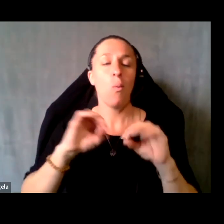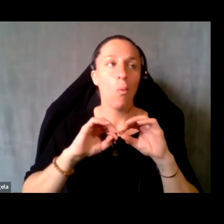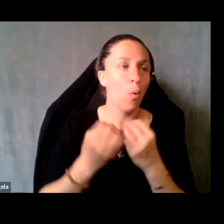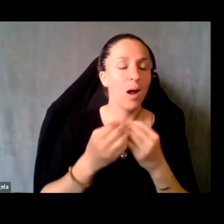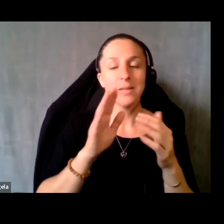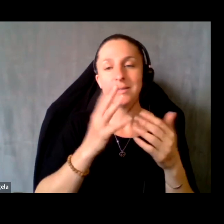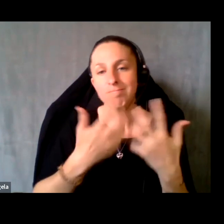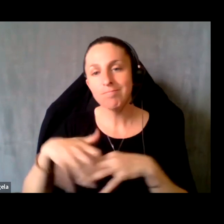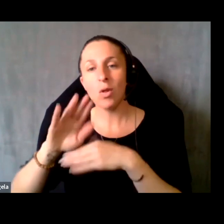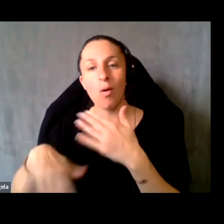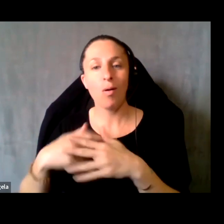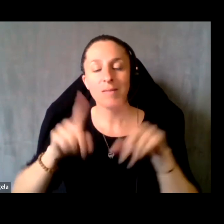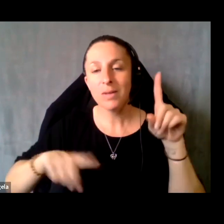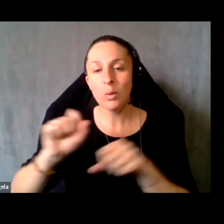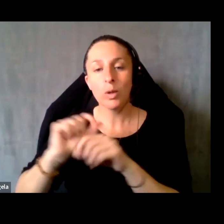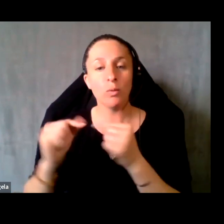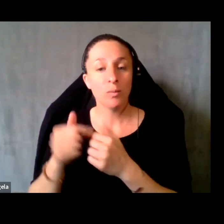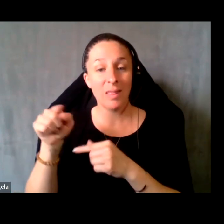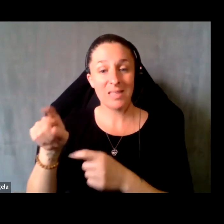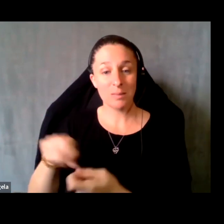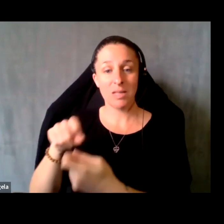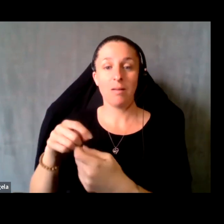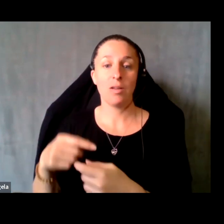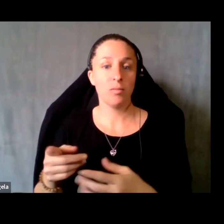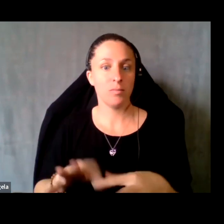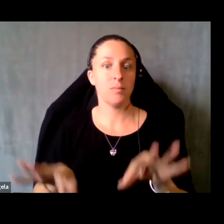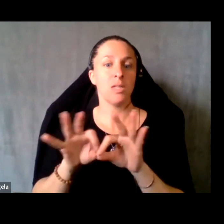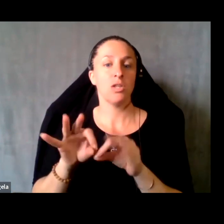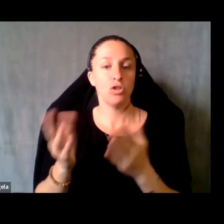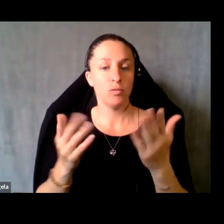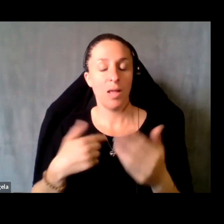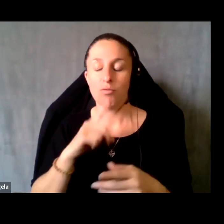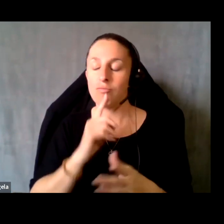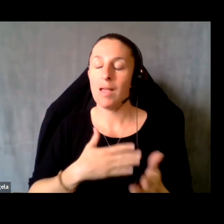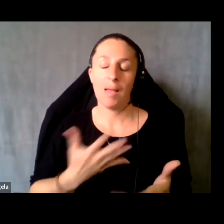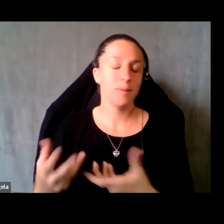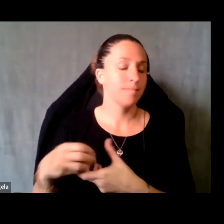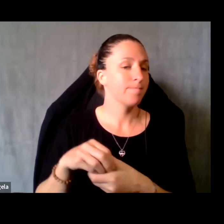one in particular, essential services, I'm so happy to be a part of. Just most immediately